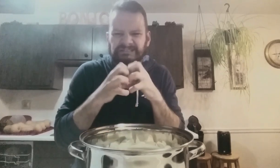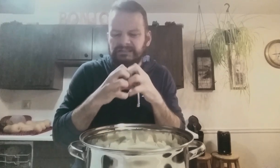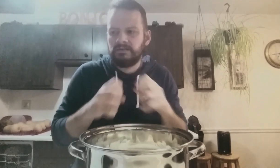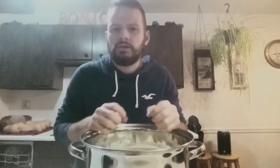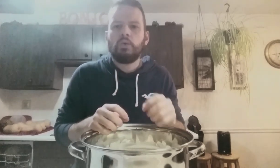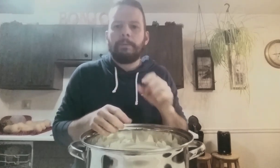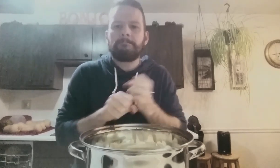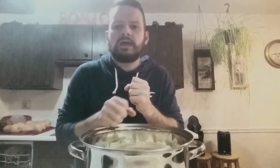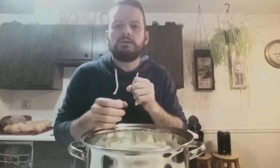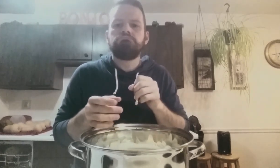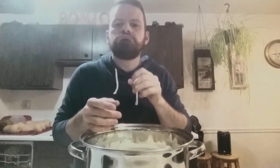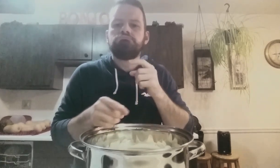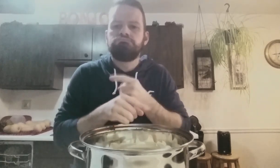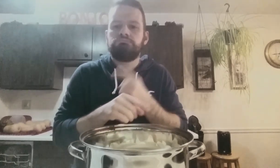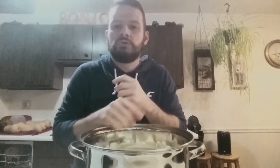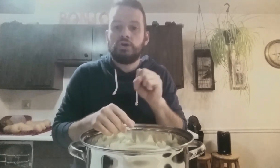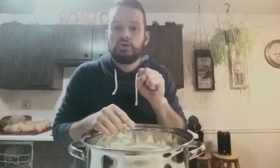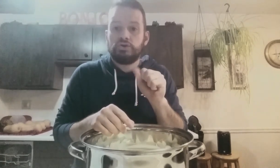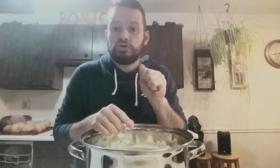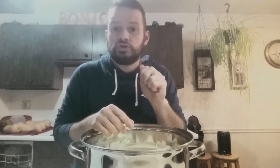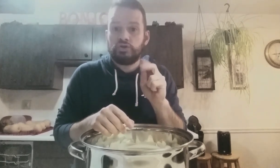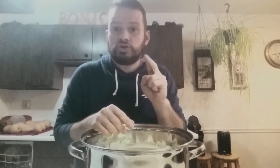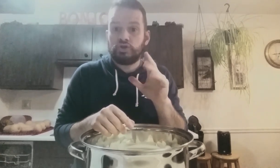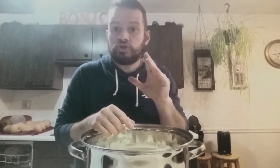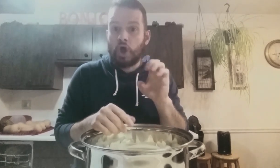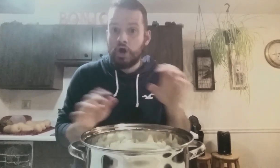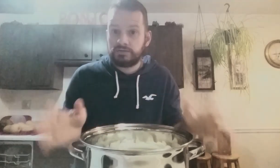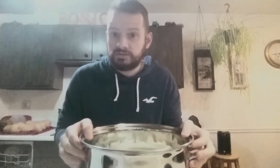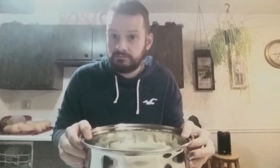You want the sauce to come out right.